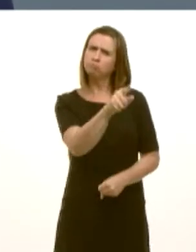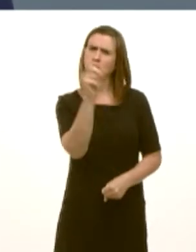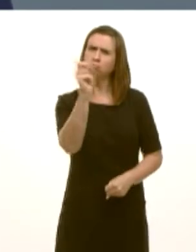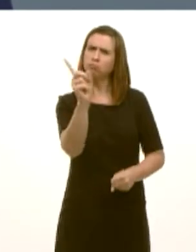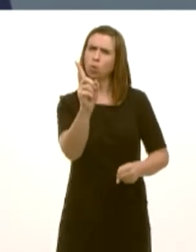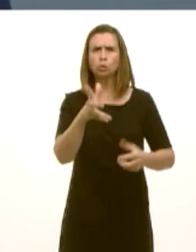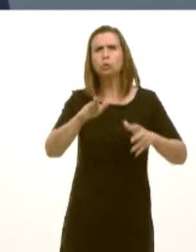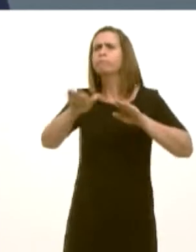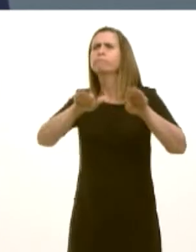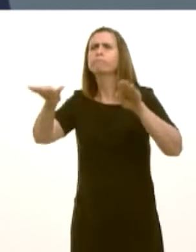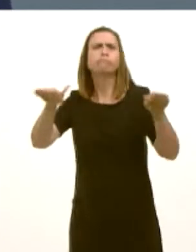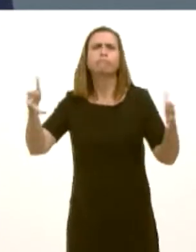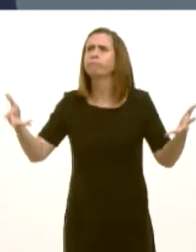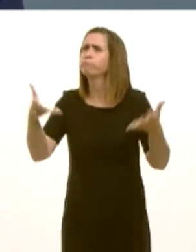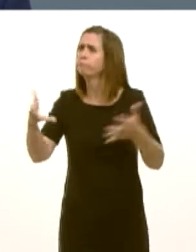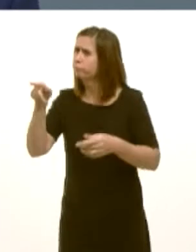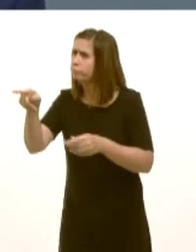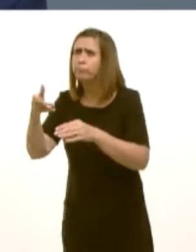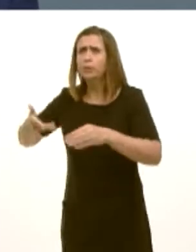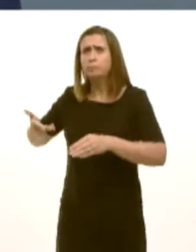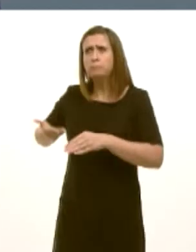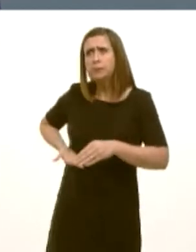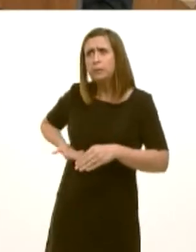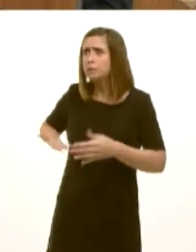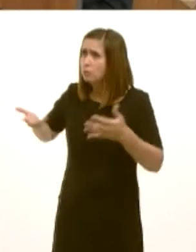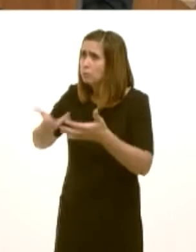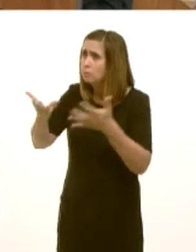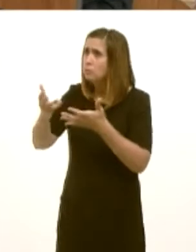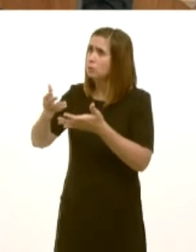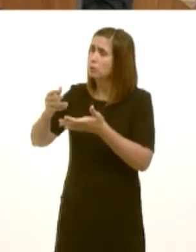practice and to encourage other businesses throughout Wales to fund Welsh-language courses?